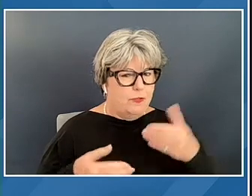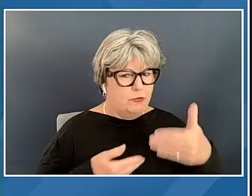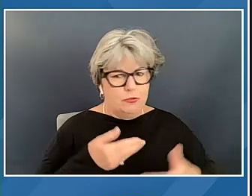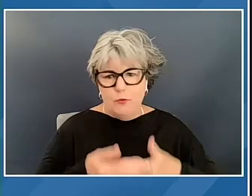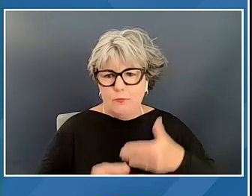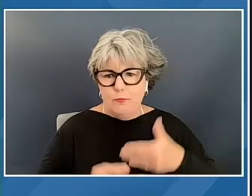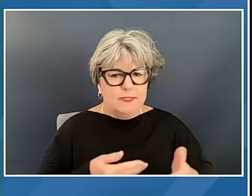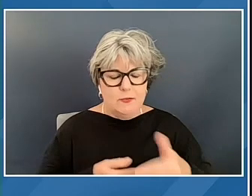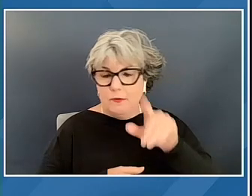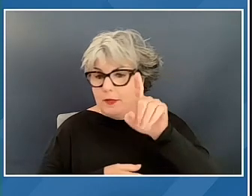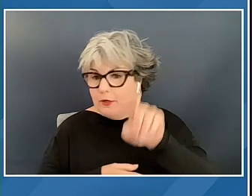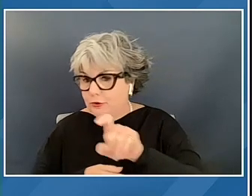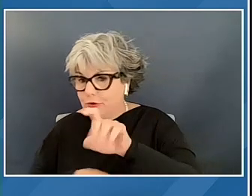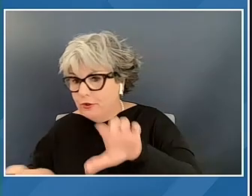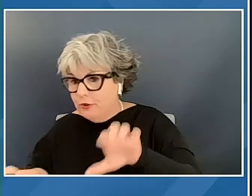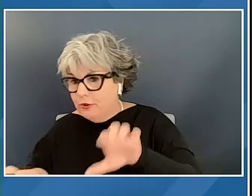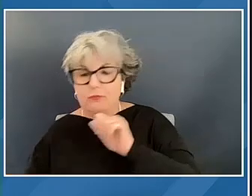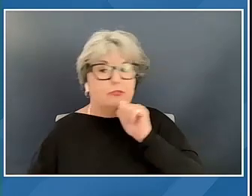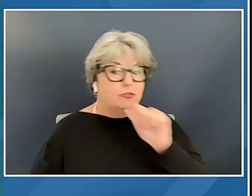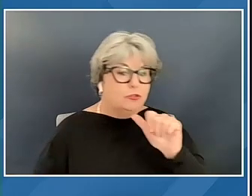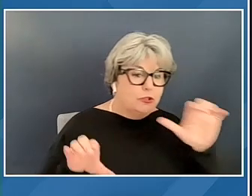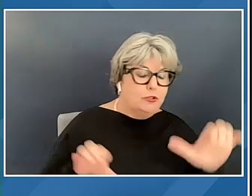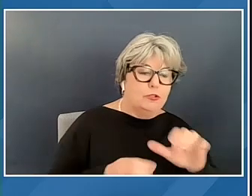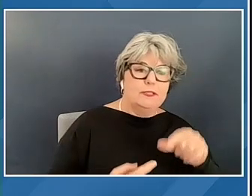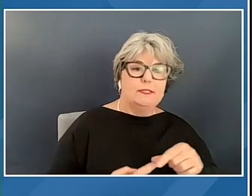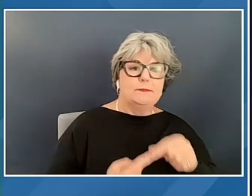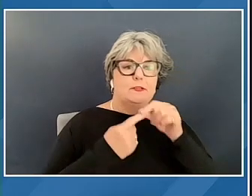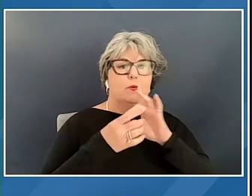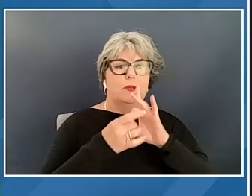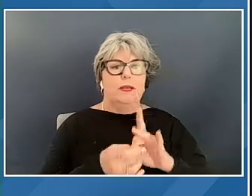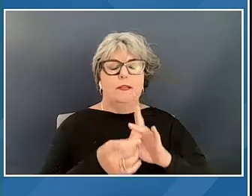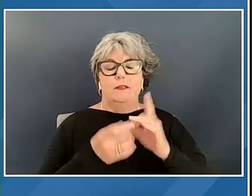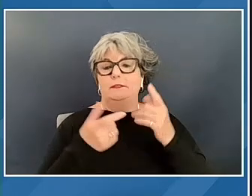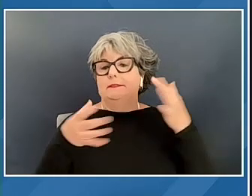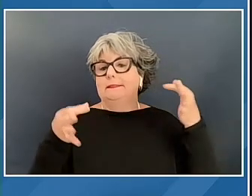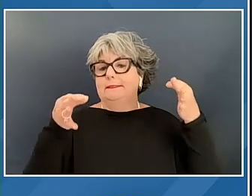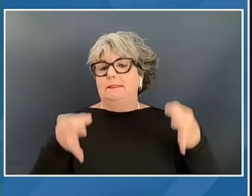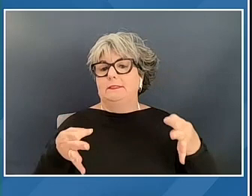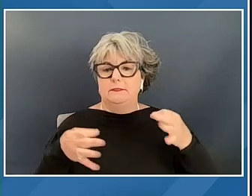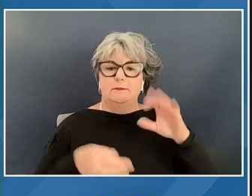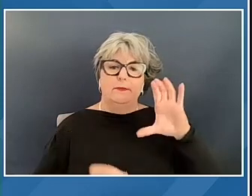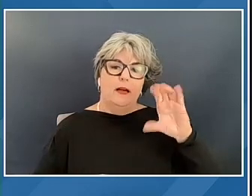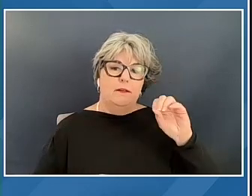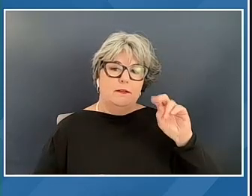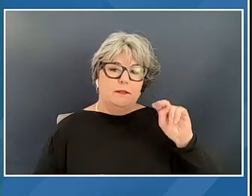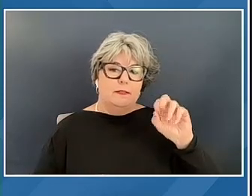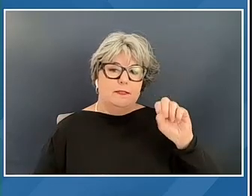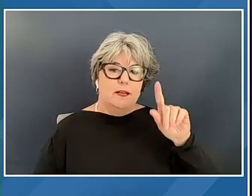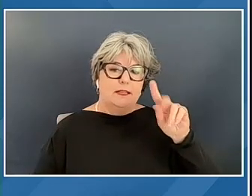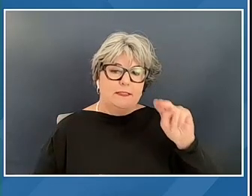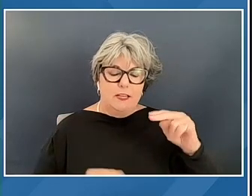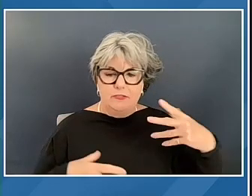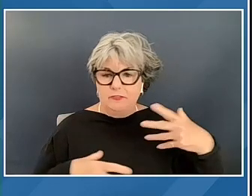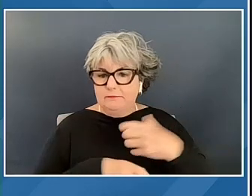shouldn't be doing, particularly around big decisions like consolidation, individuals that have been in the system